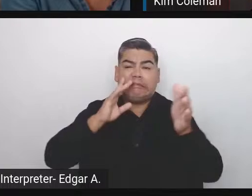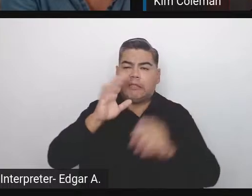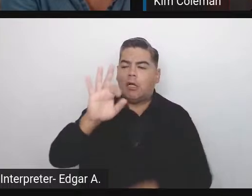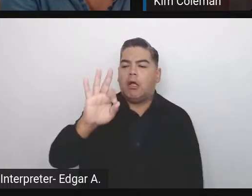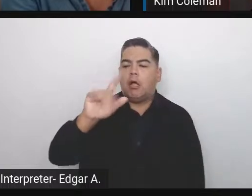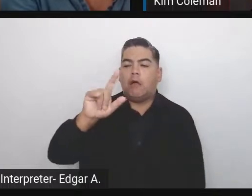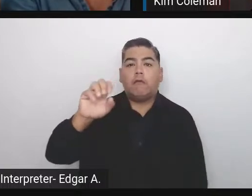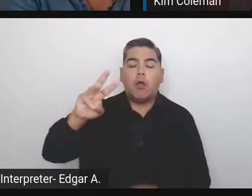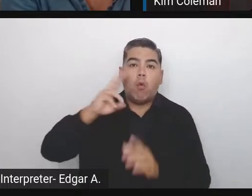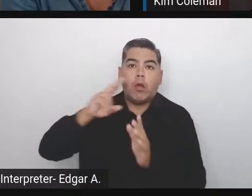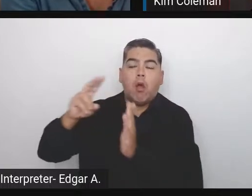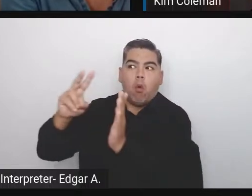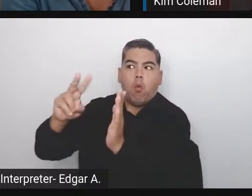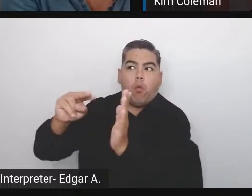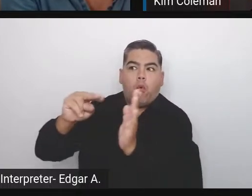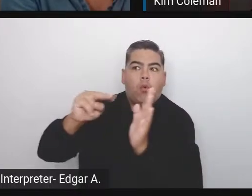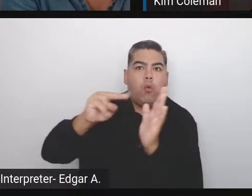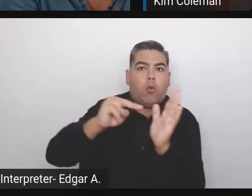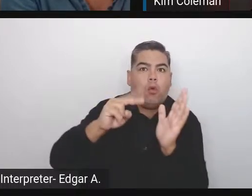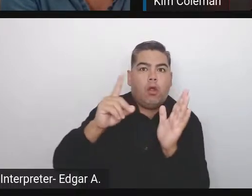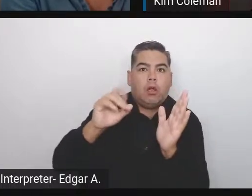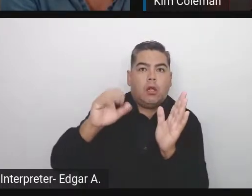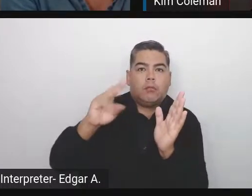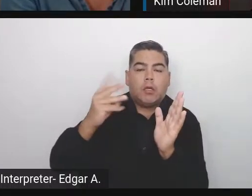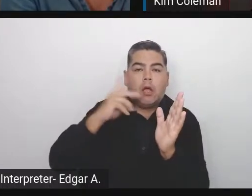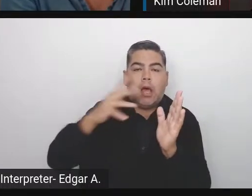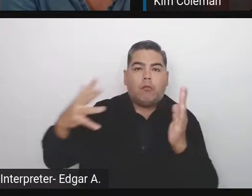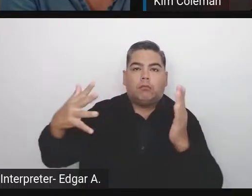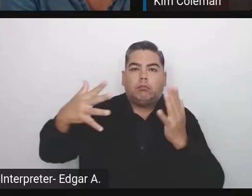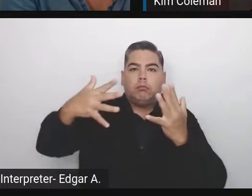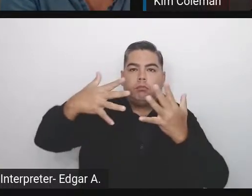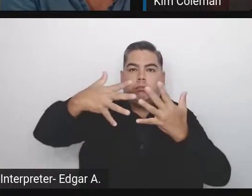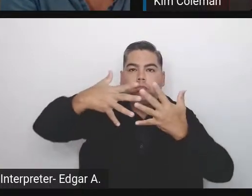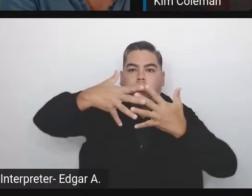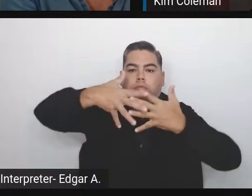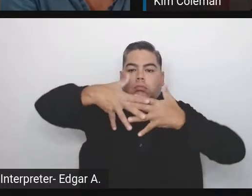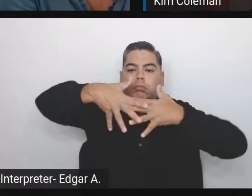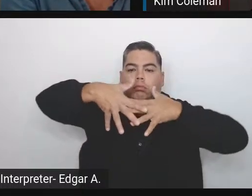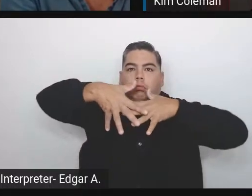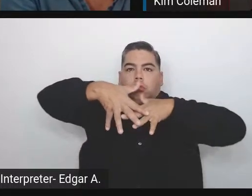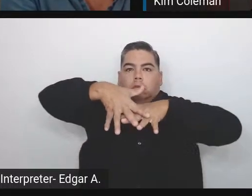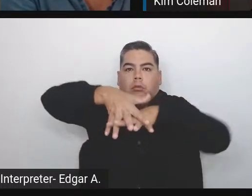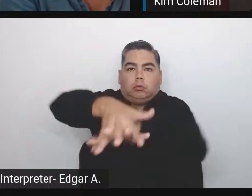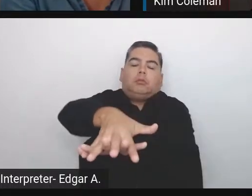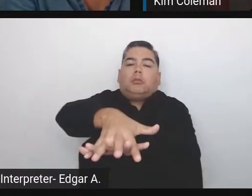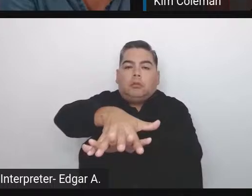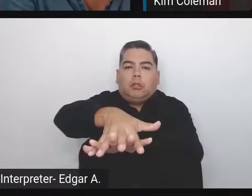Ole Guldberg: Is one document and the reason is because it would disturb the flow when reading a document were I would